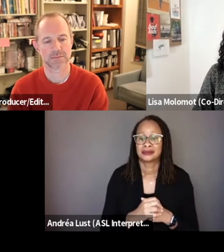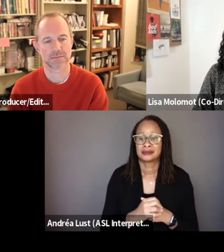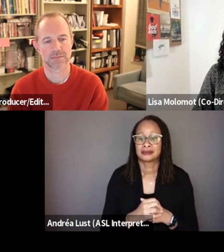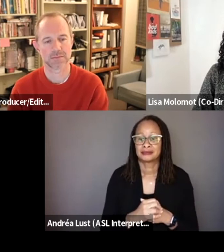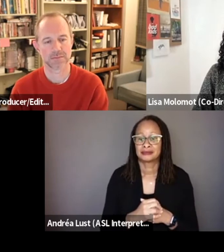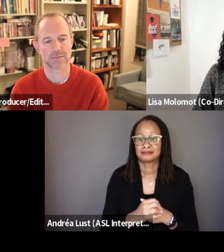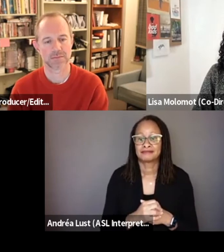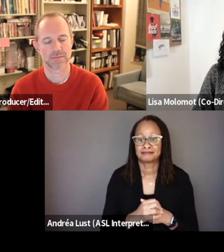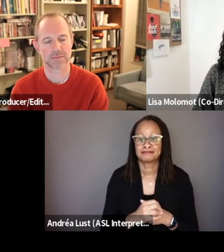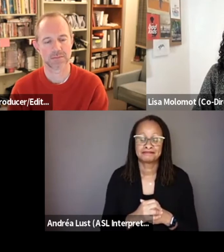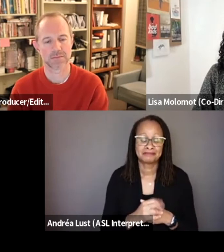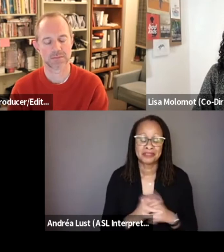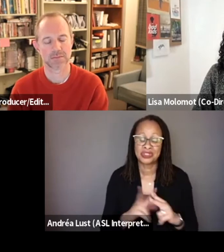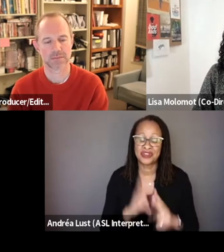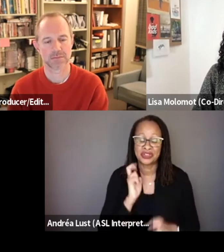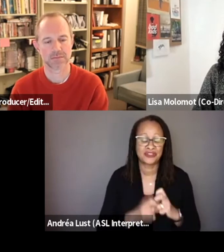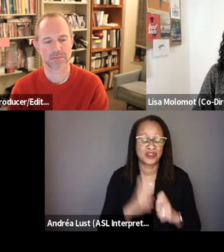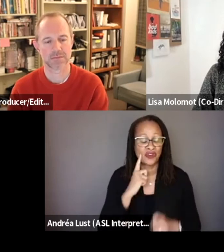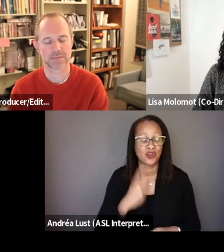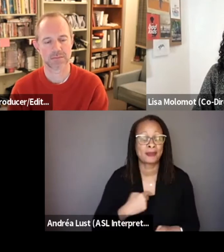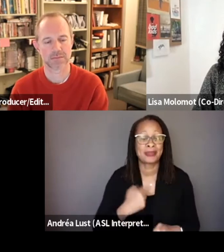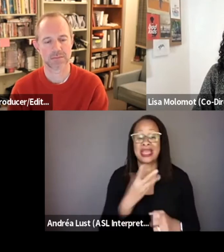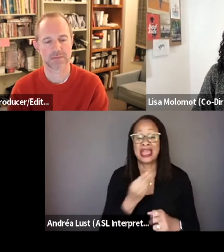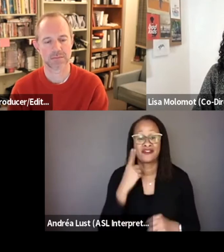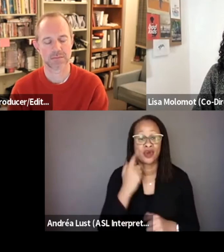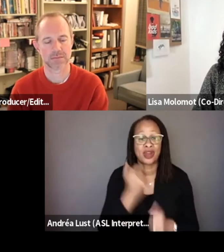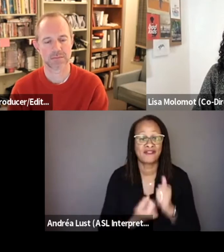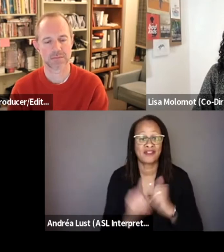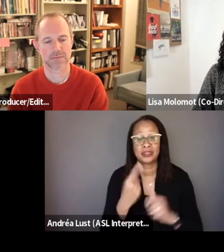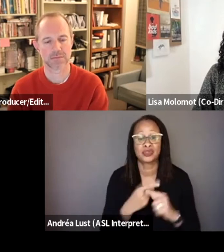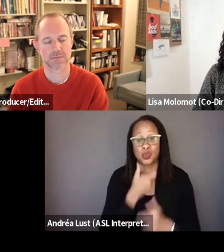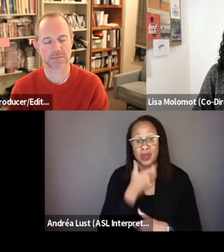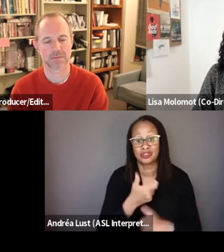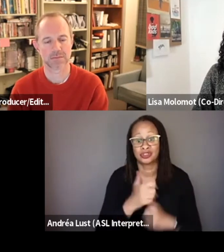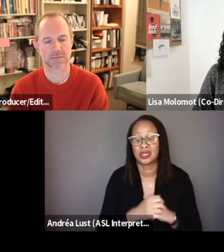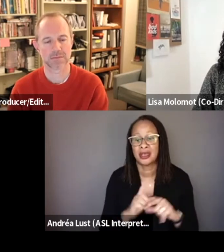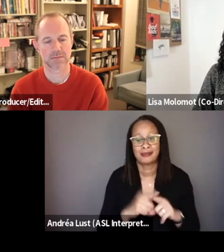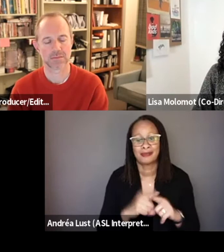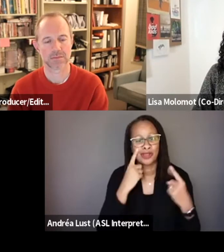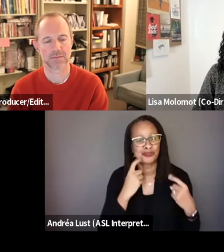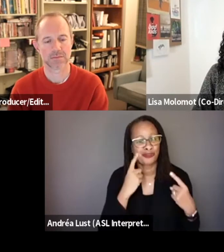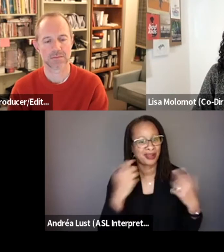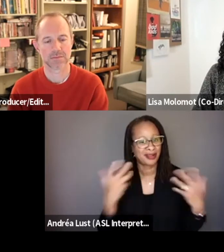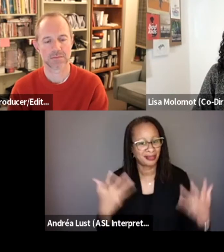it was really hard for me and for everybody to watch, but I cried a lot. A lot.